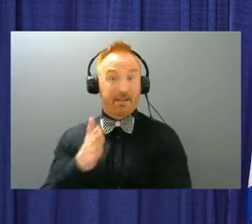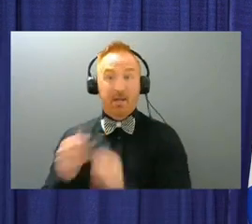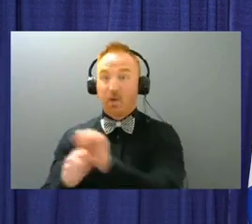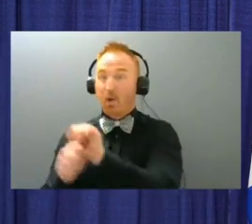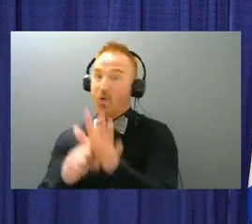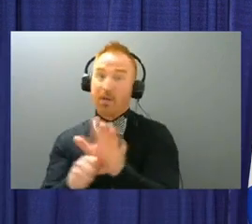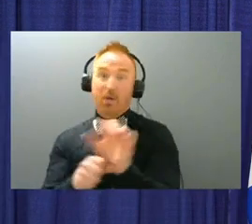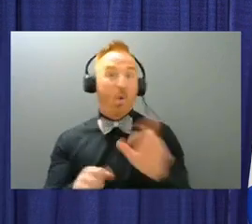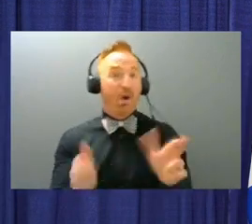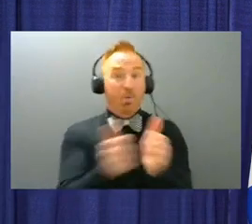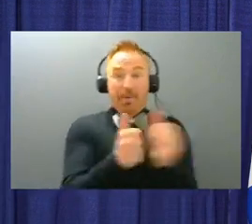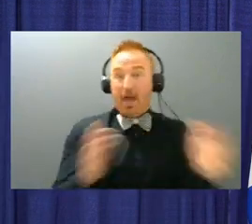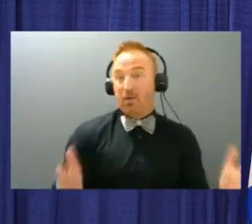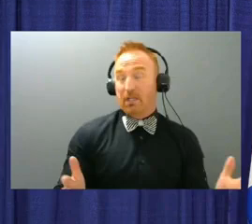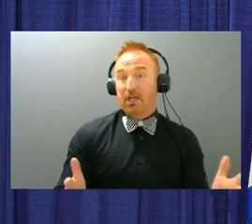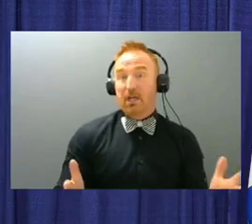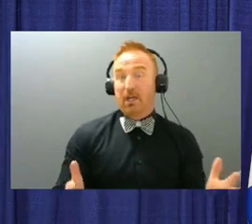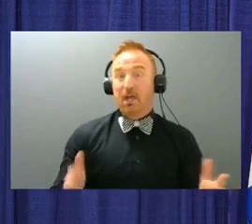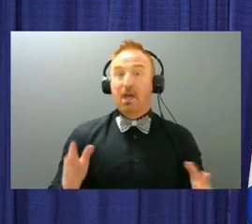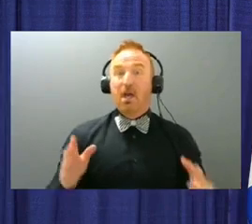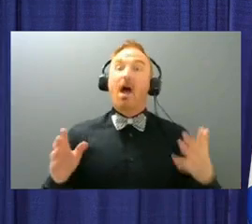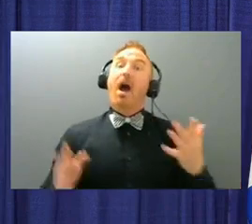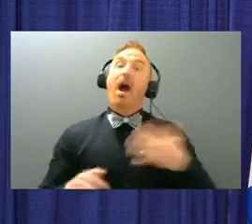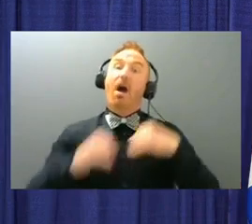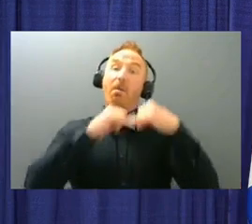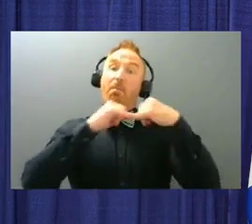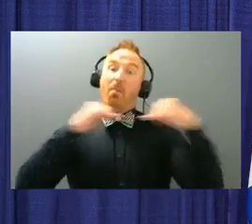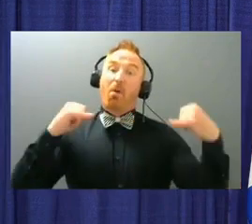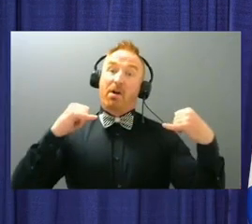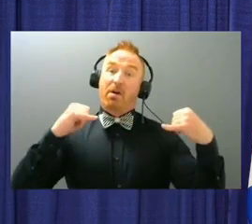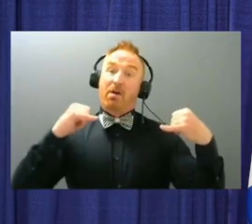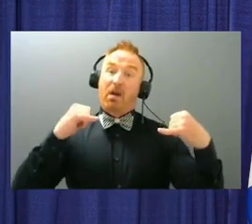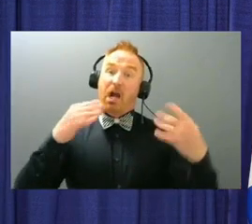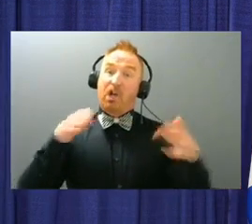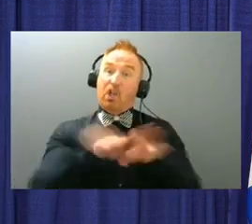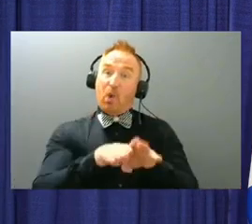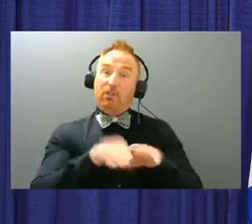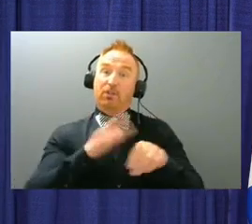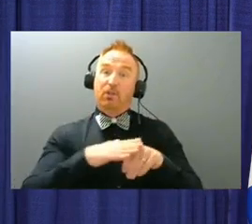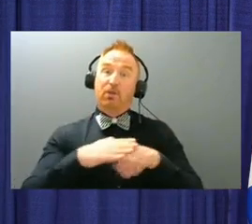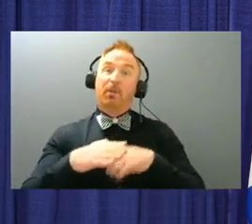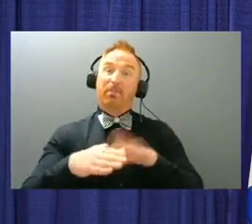Closing our border to BC would not guarantee as any gains in a stopping the spread of COVID-19